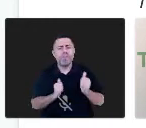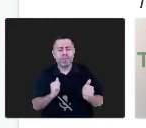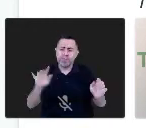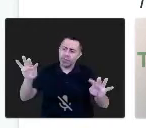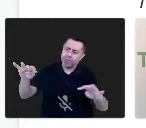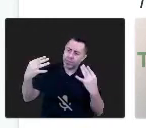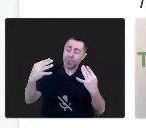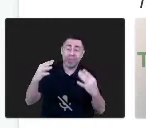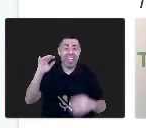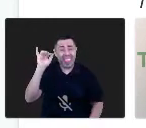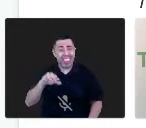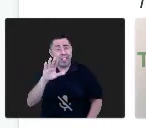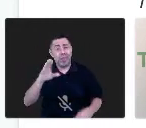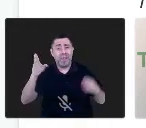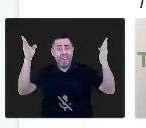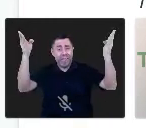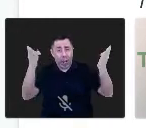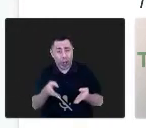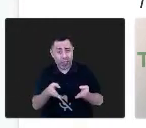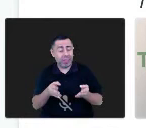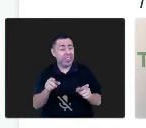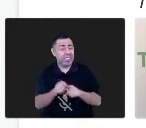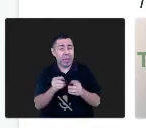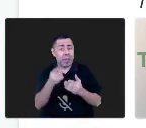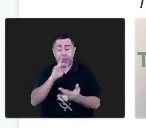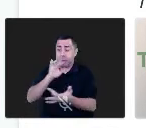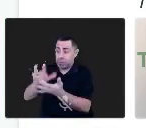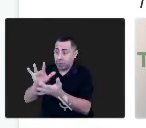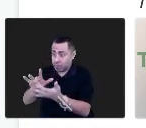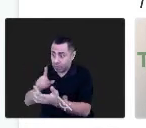a message you're going to see if you get response if you don't try somebody else right so it's it's